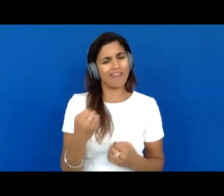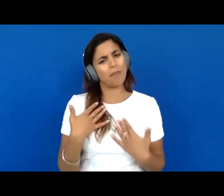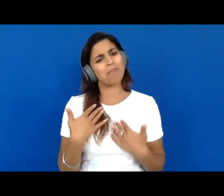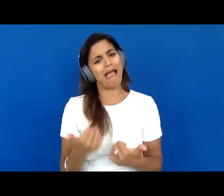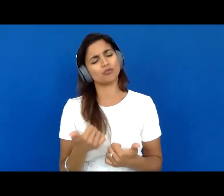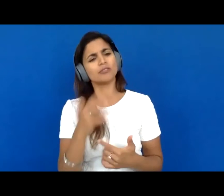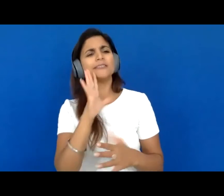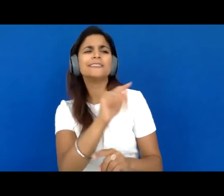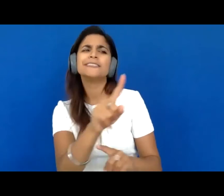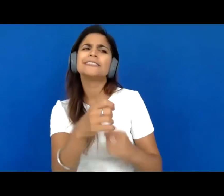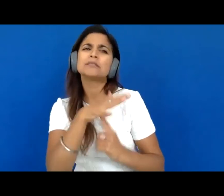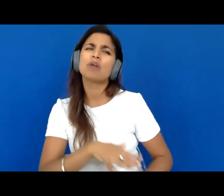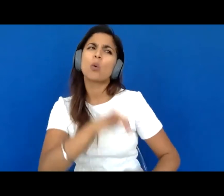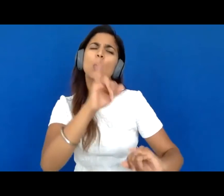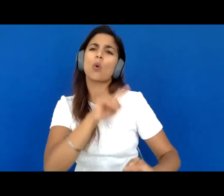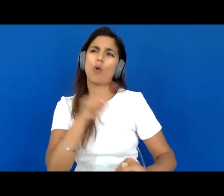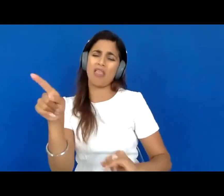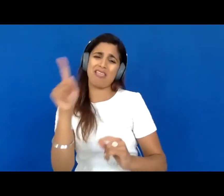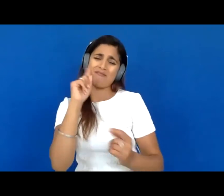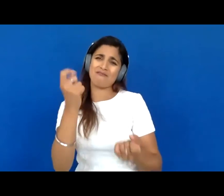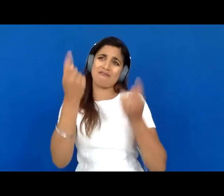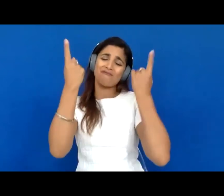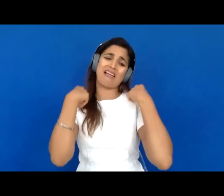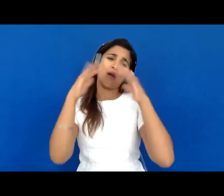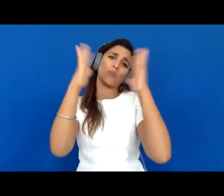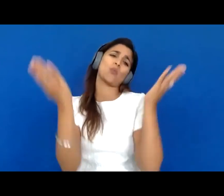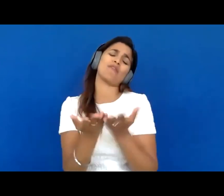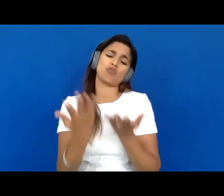understand the universe like we do the culture is different here from what it